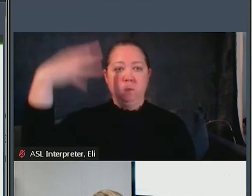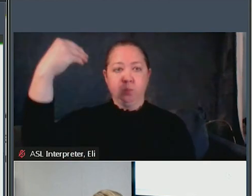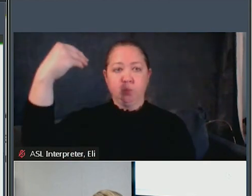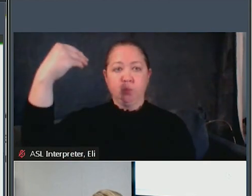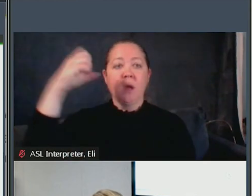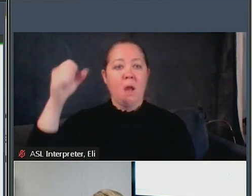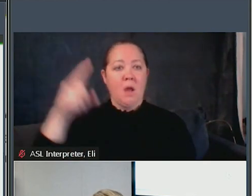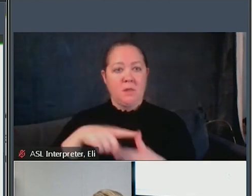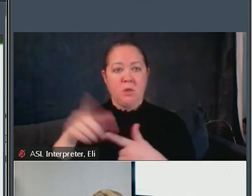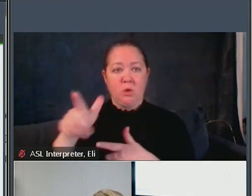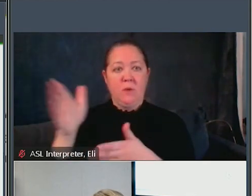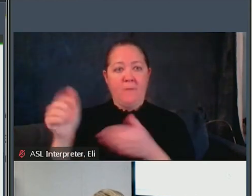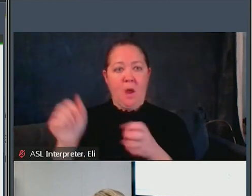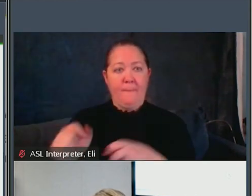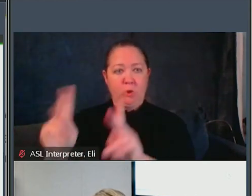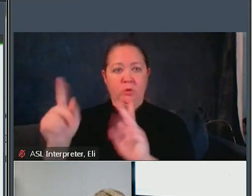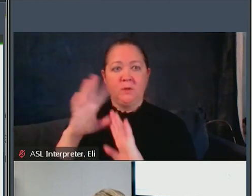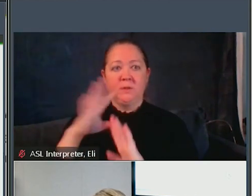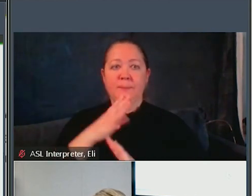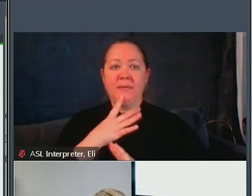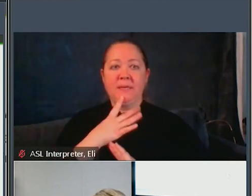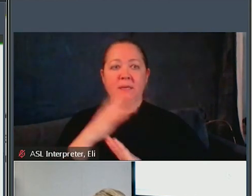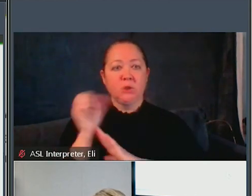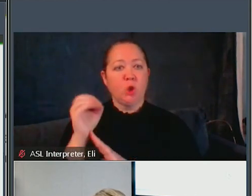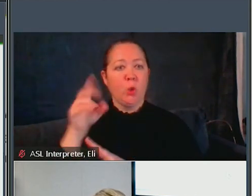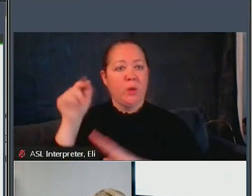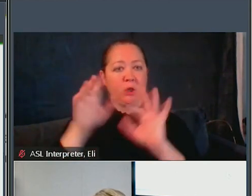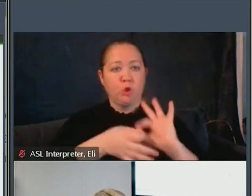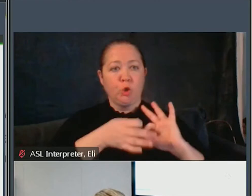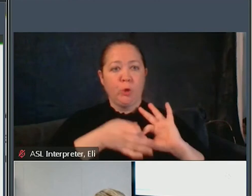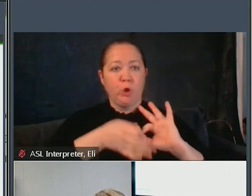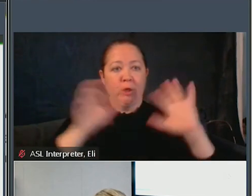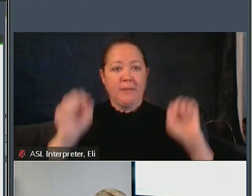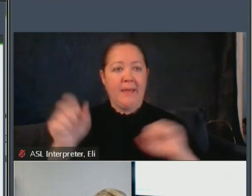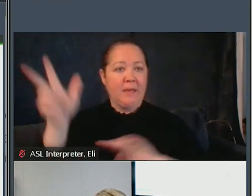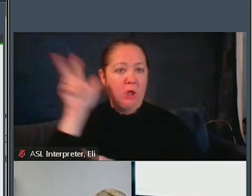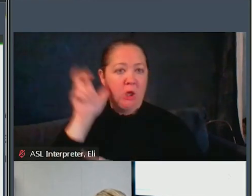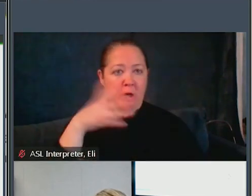And that, and so our interpreter can, can hear you hear and see you. Okay.